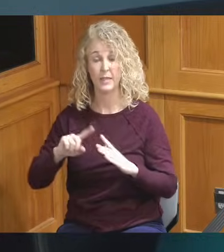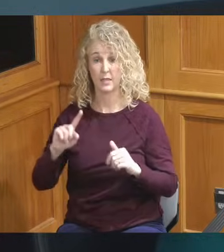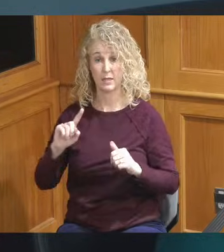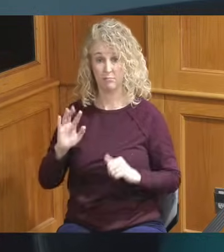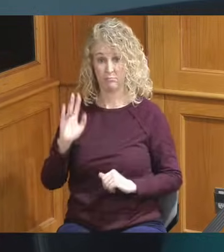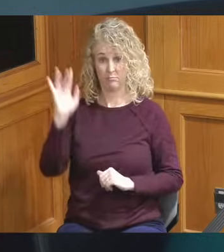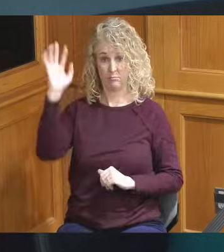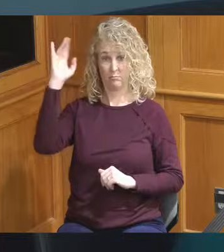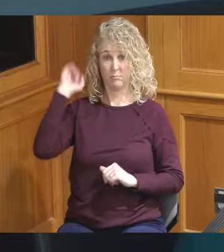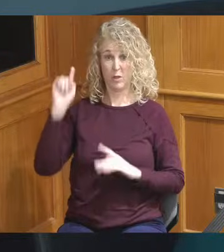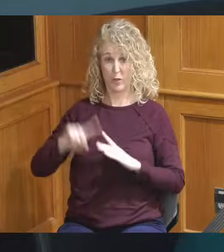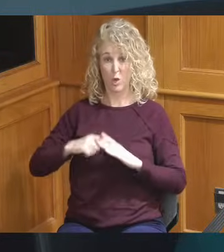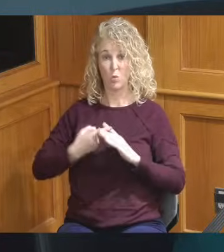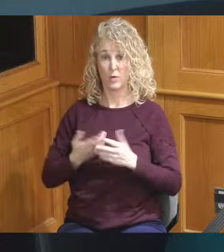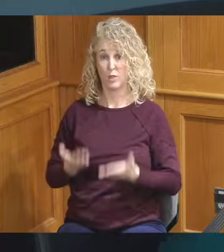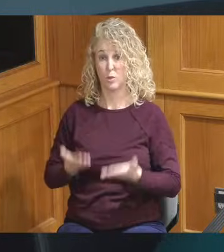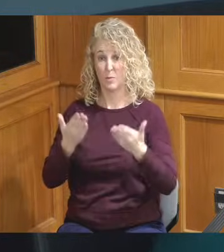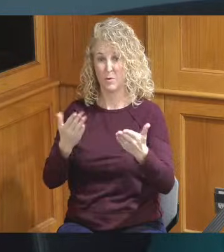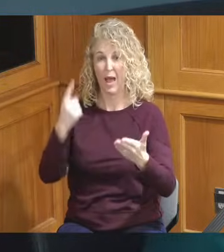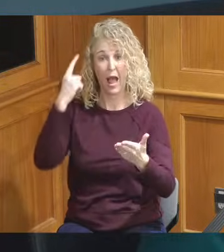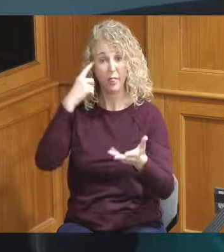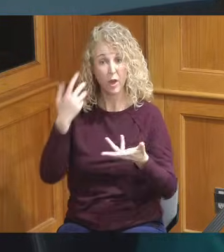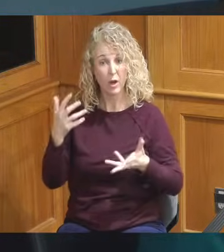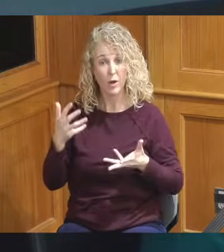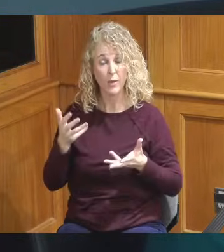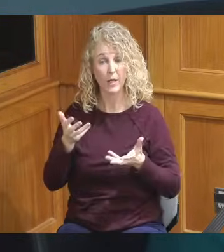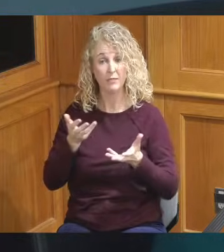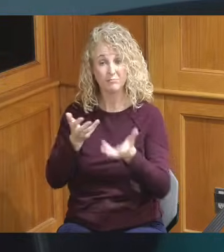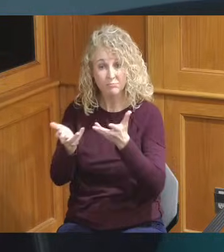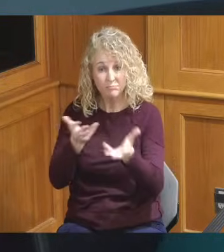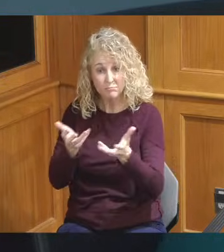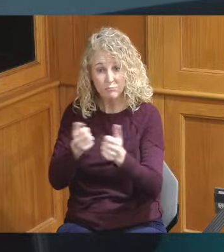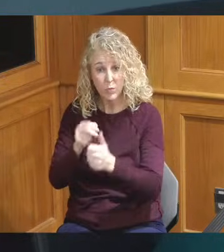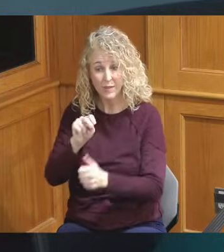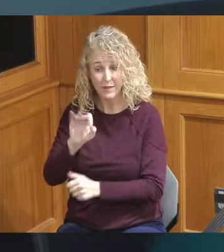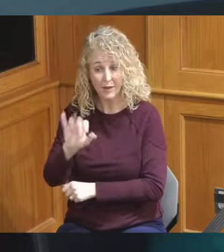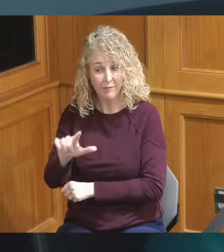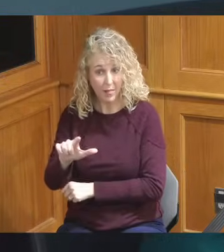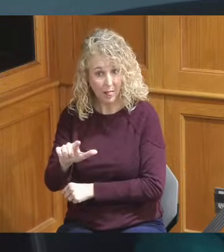I thought we had talked to the NFL. And so we just want to make sure that whatever else I don't want